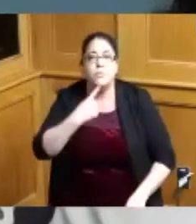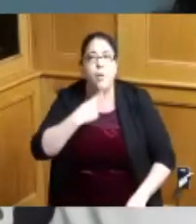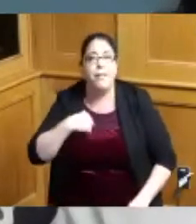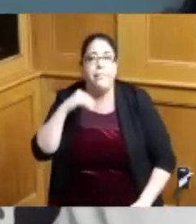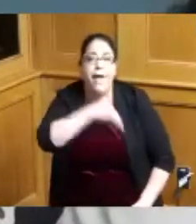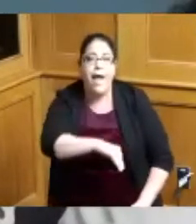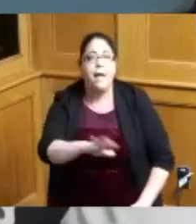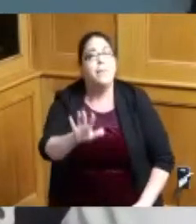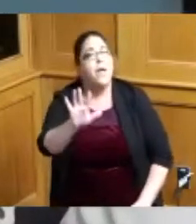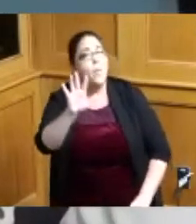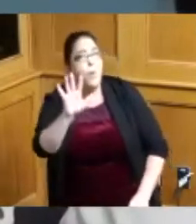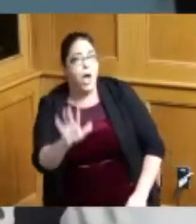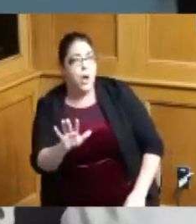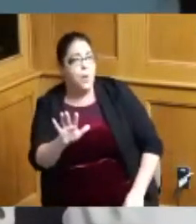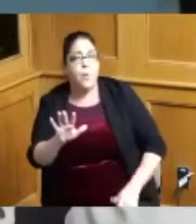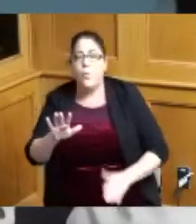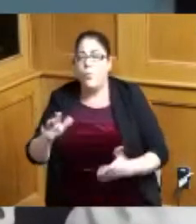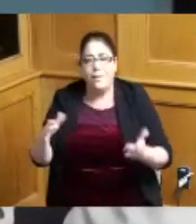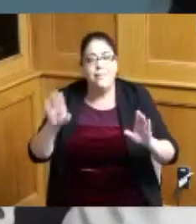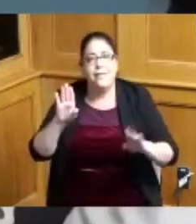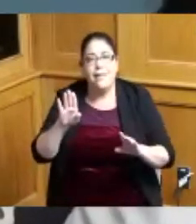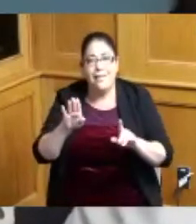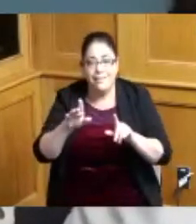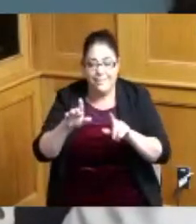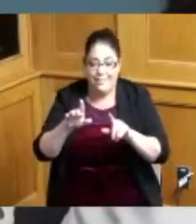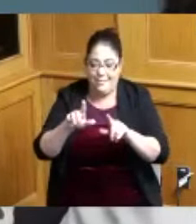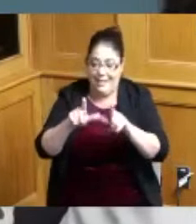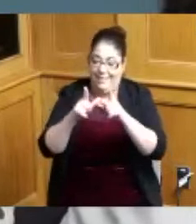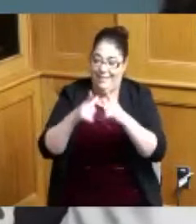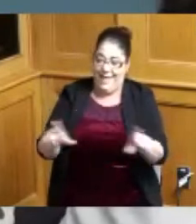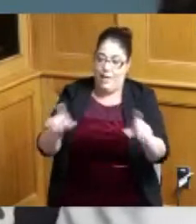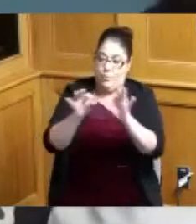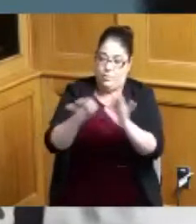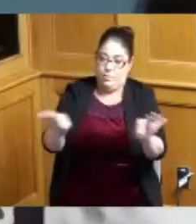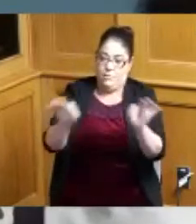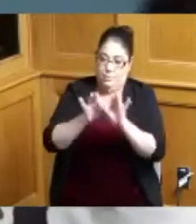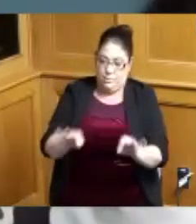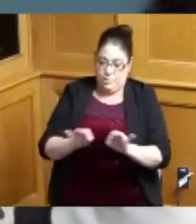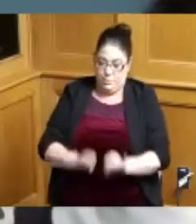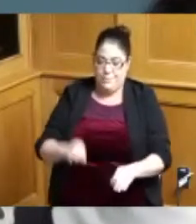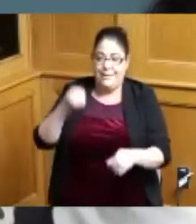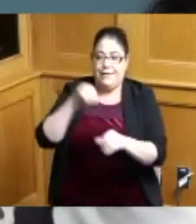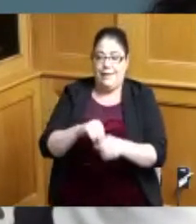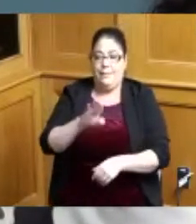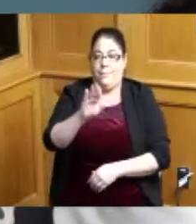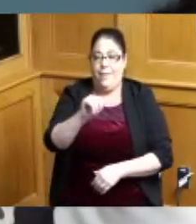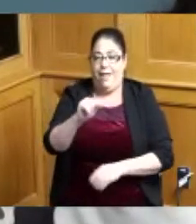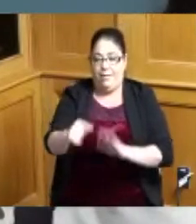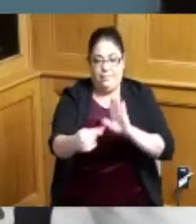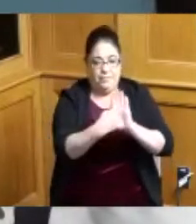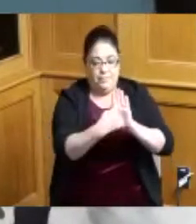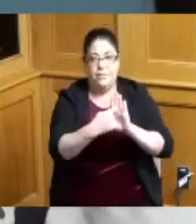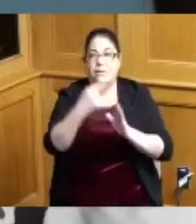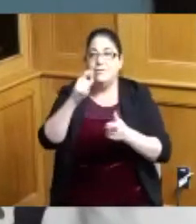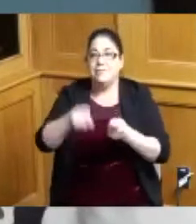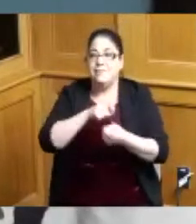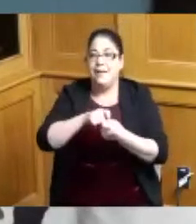make sure the levy ballot language equals to what the people really want I appreciate your wiggle